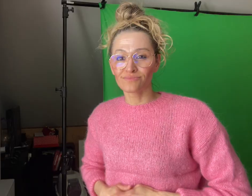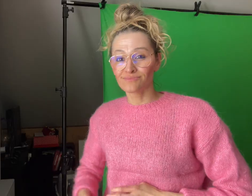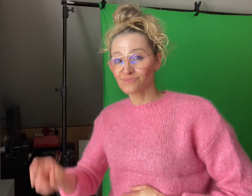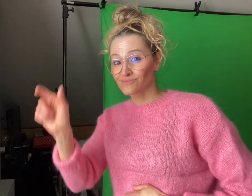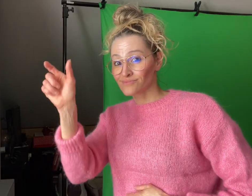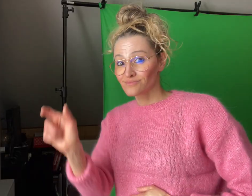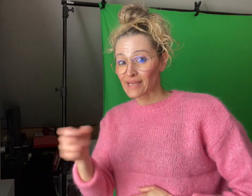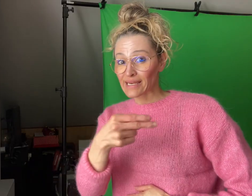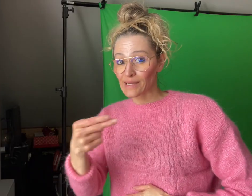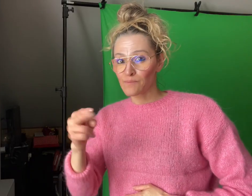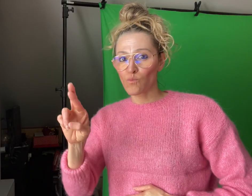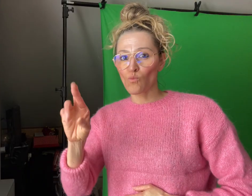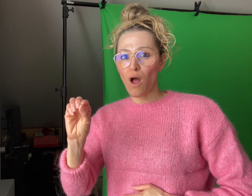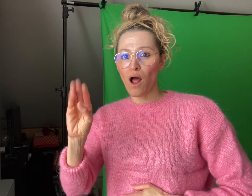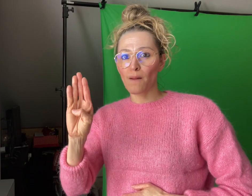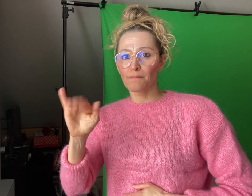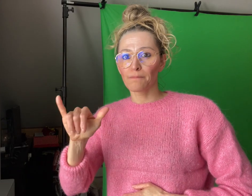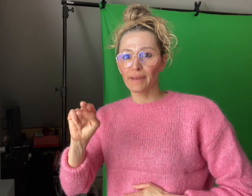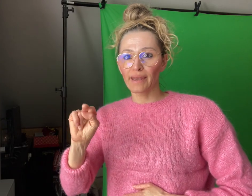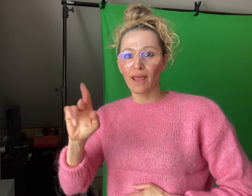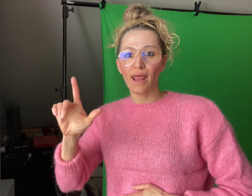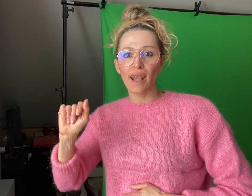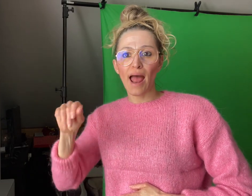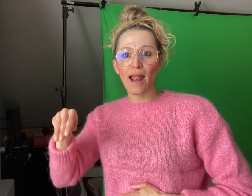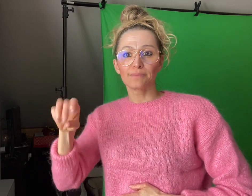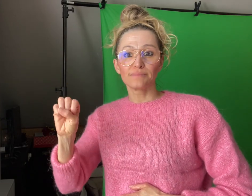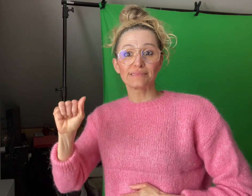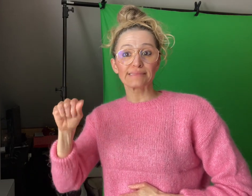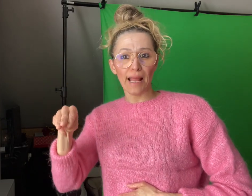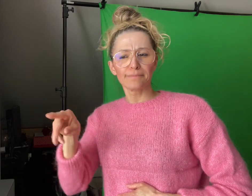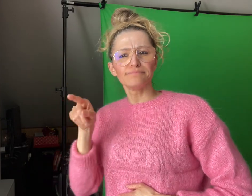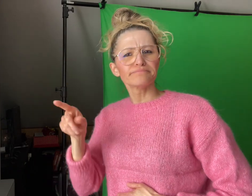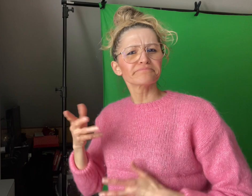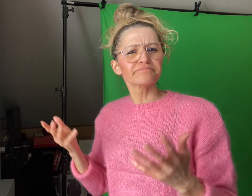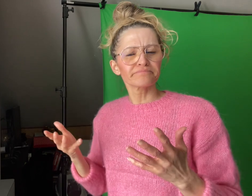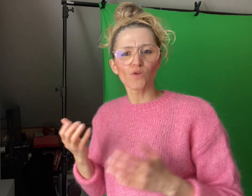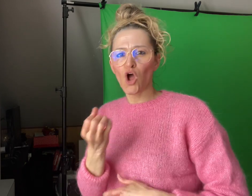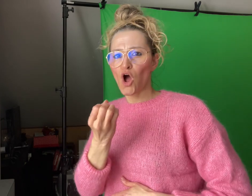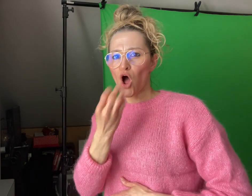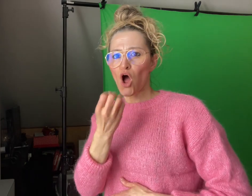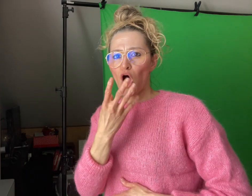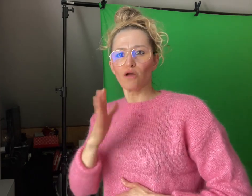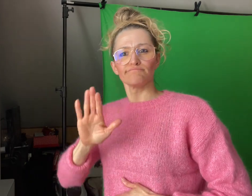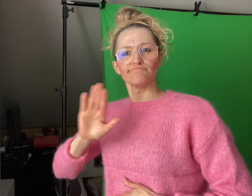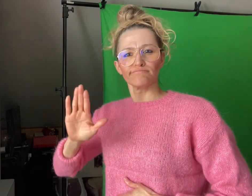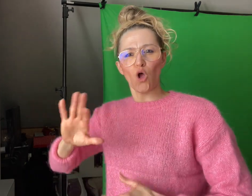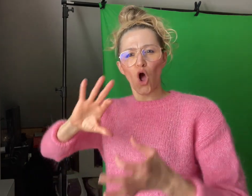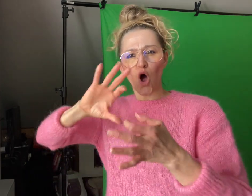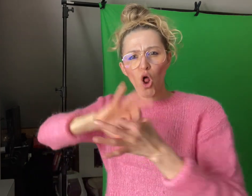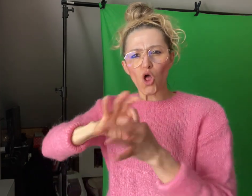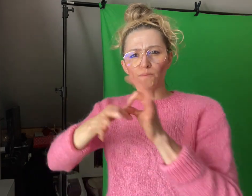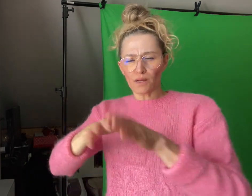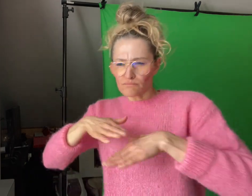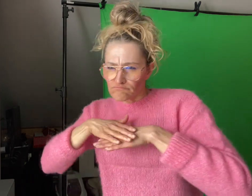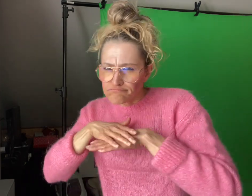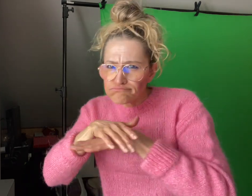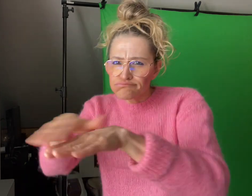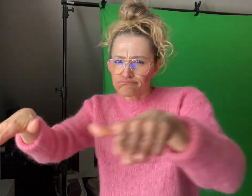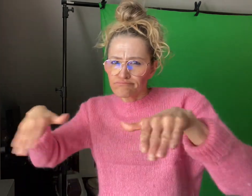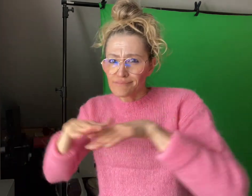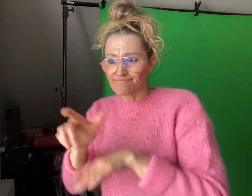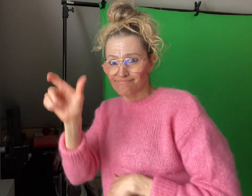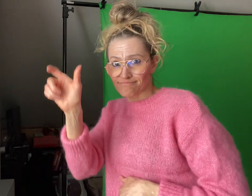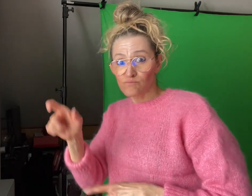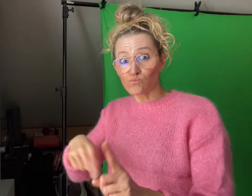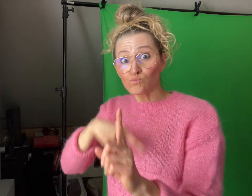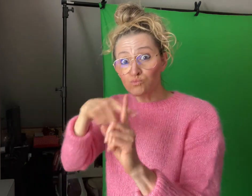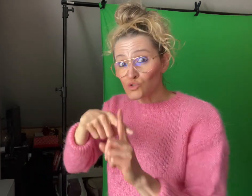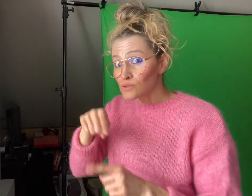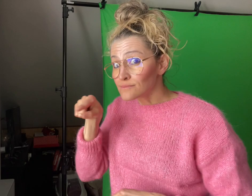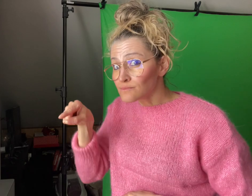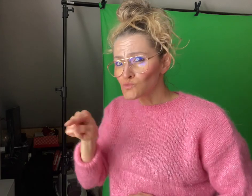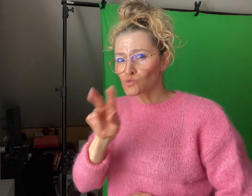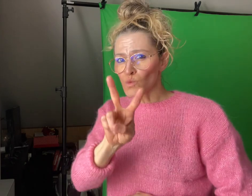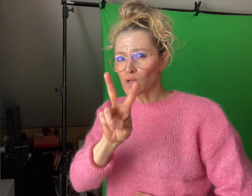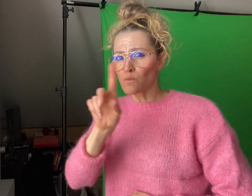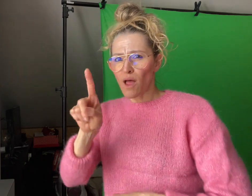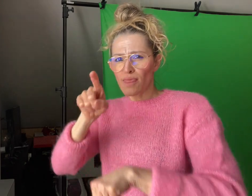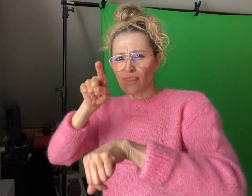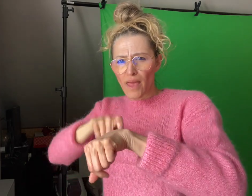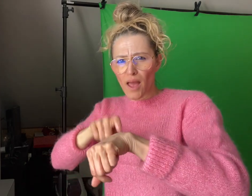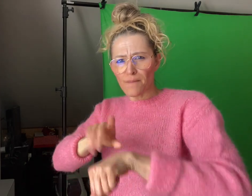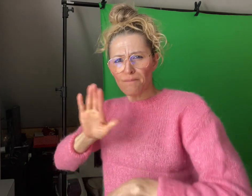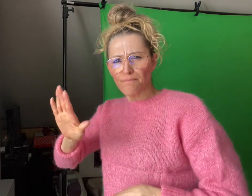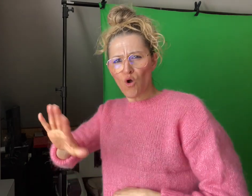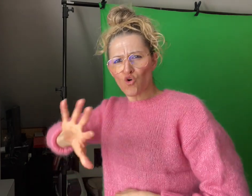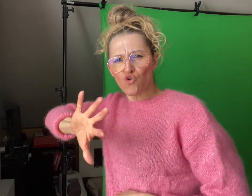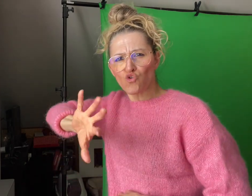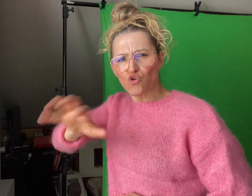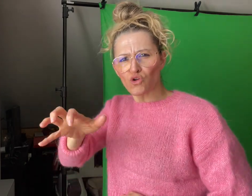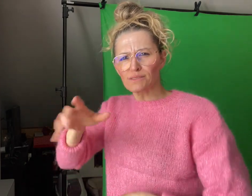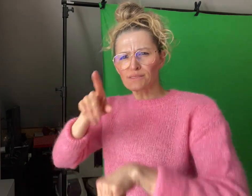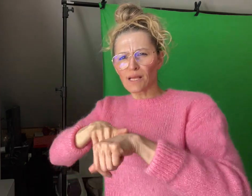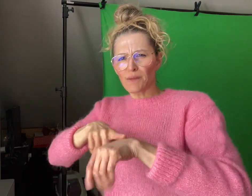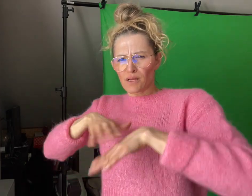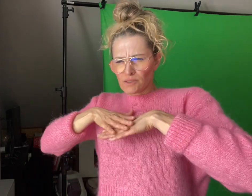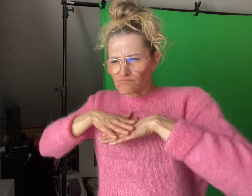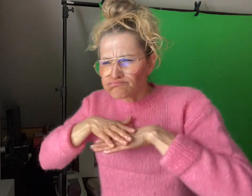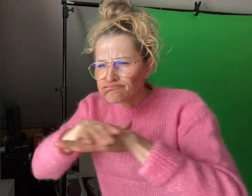Robyn Lamsam, Hong Kong’s Olympic swimmer and a 21-time national